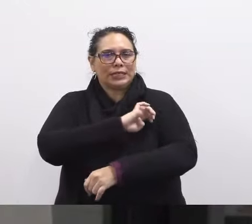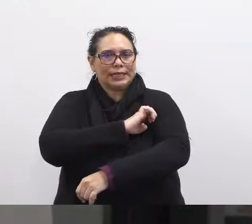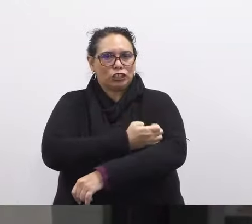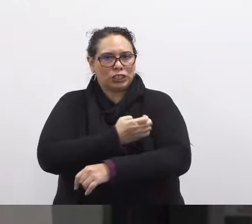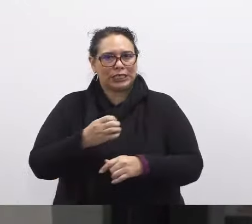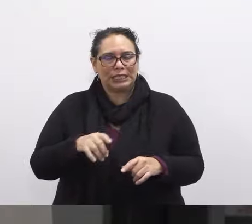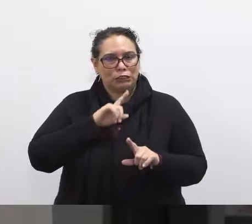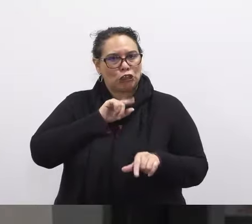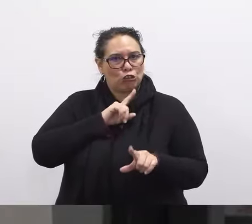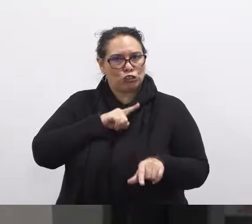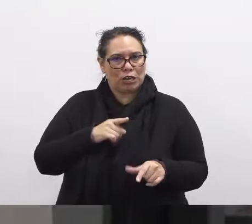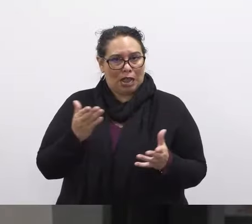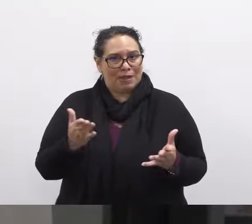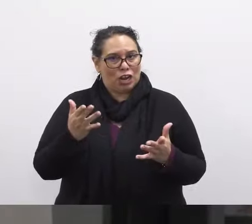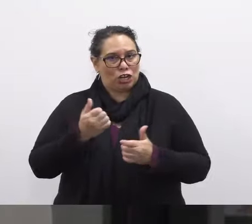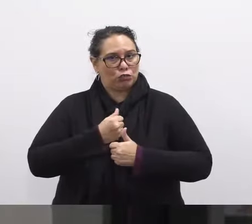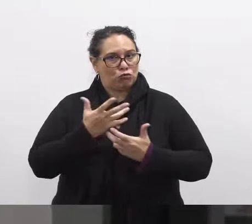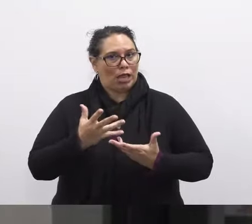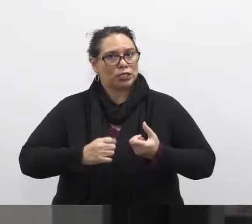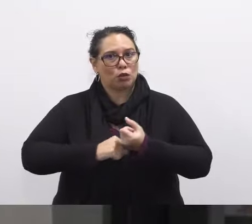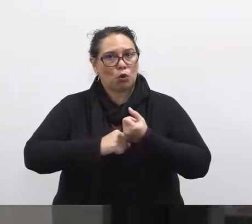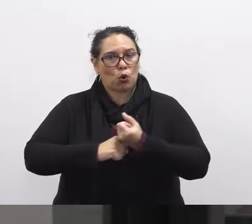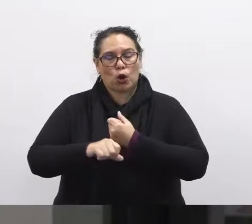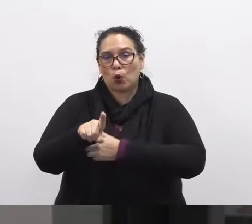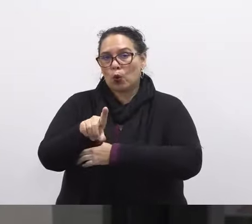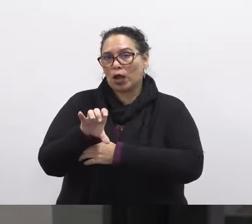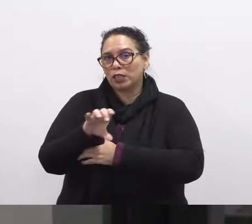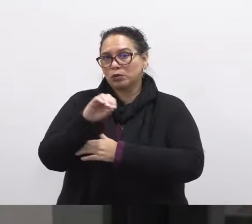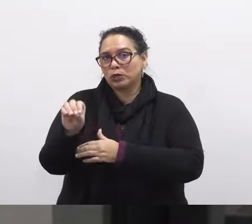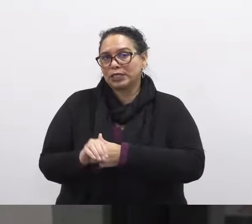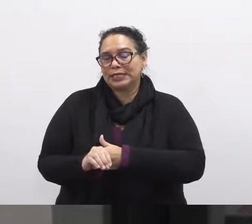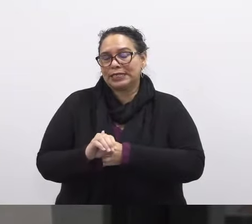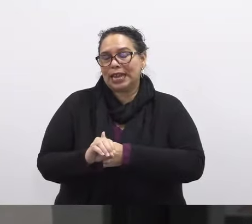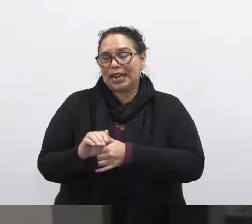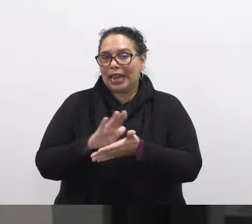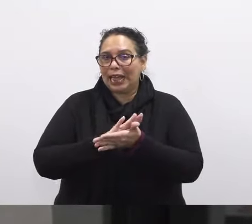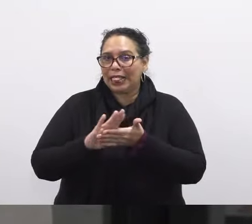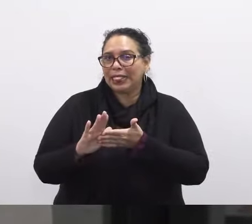I'm here to express my support for 100% clean renewable energy resolution